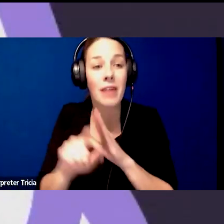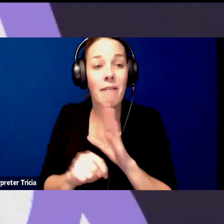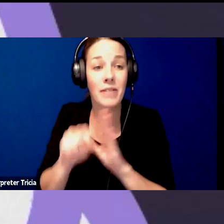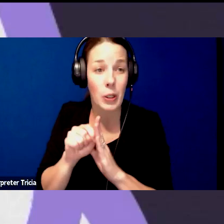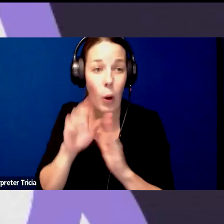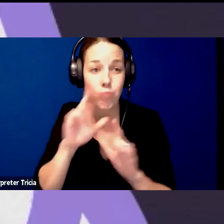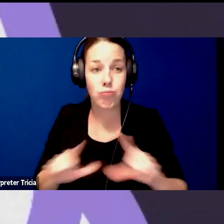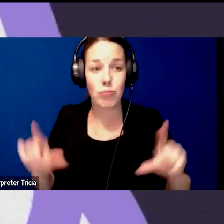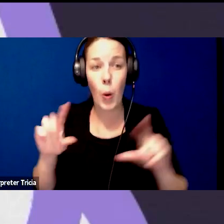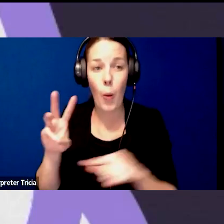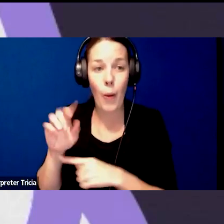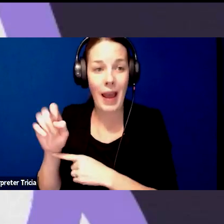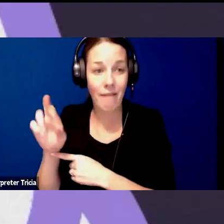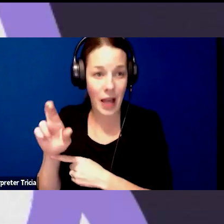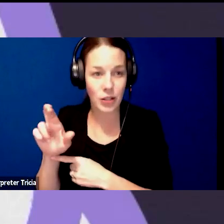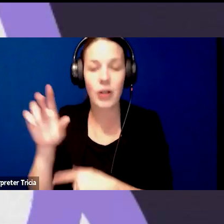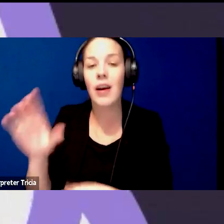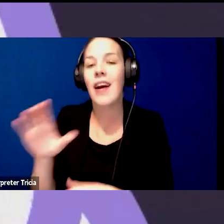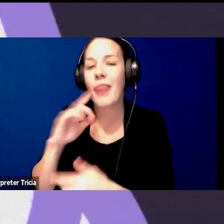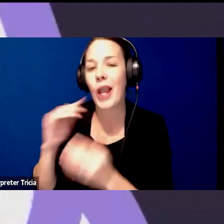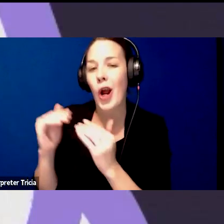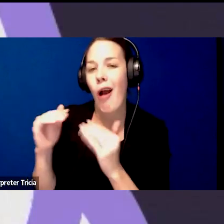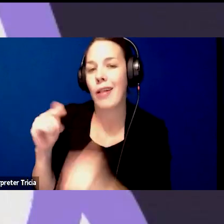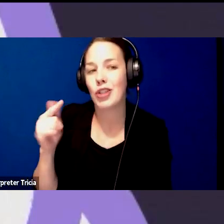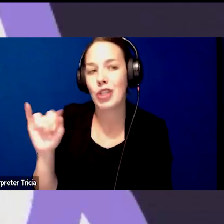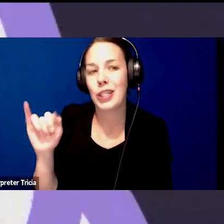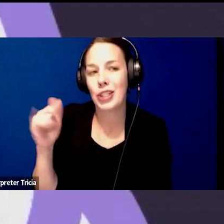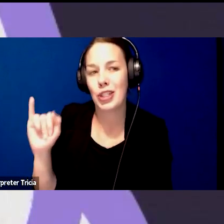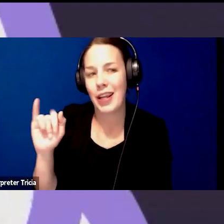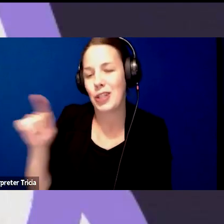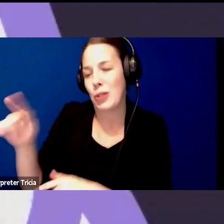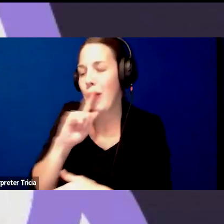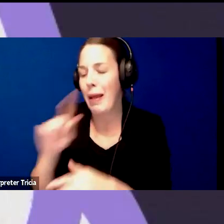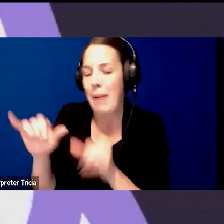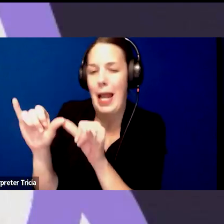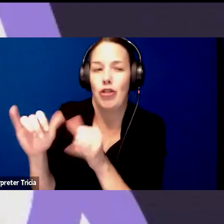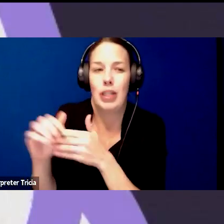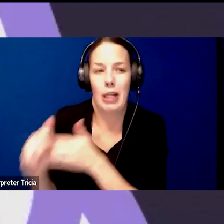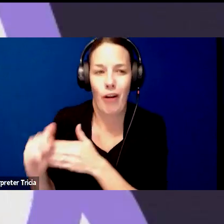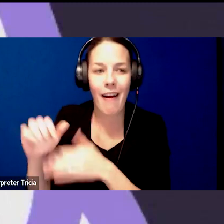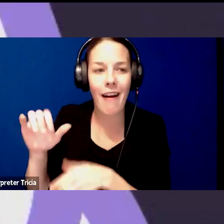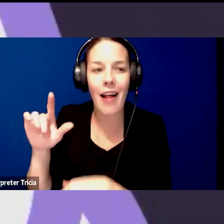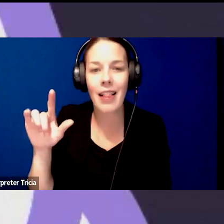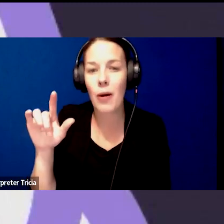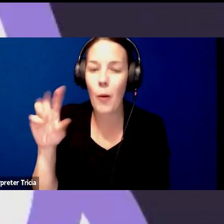who really has become one of the engineers of the LAA Wayfinder, is going to demonstrate how to use the tool